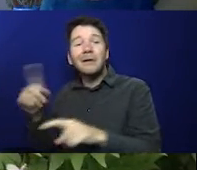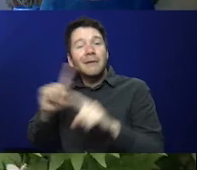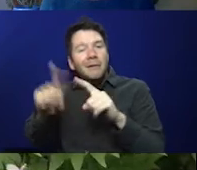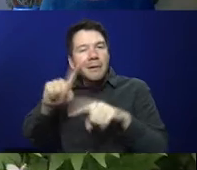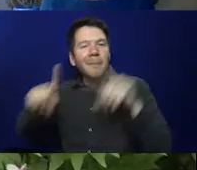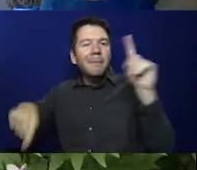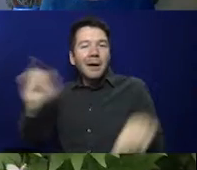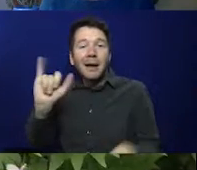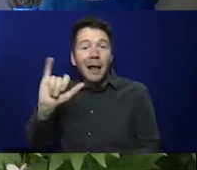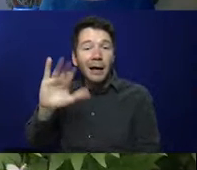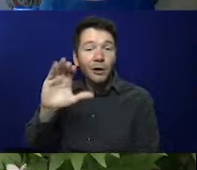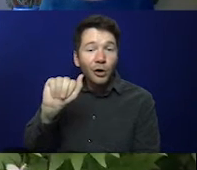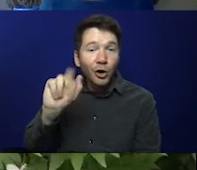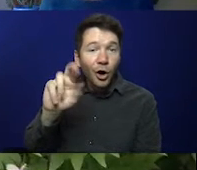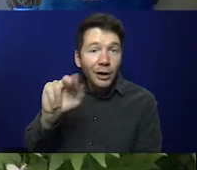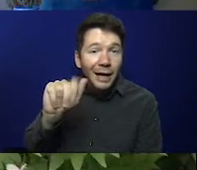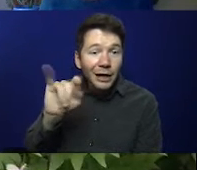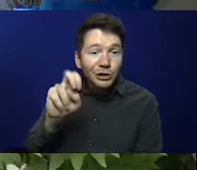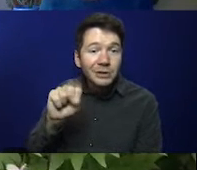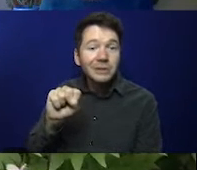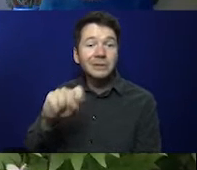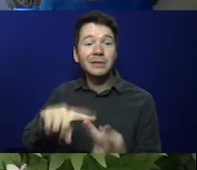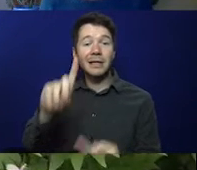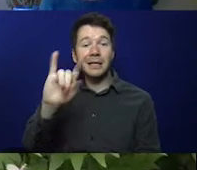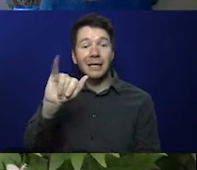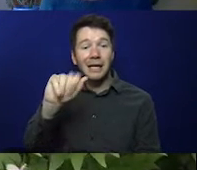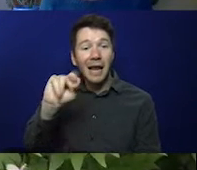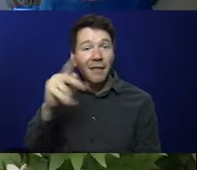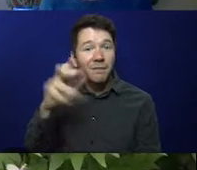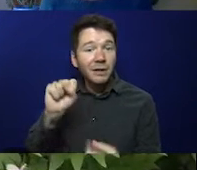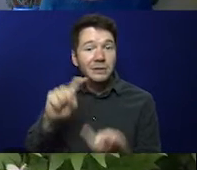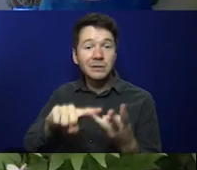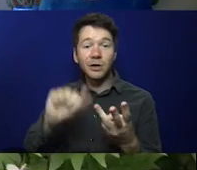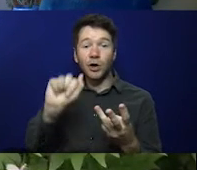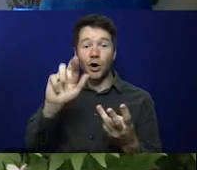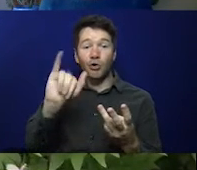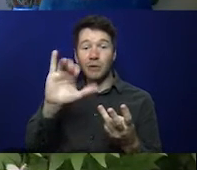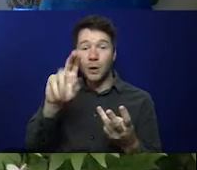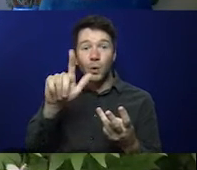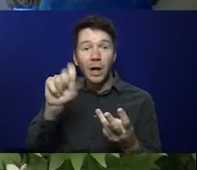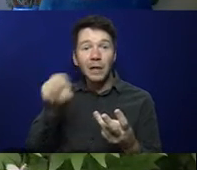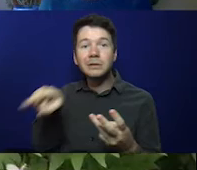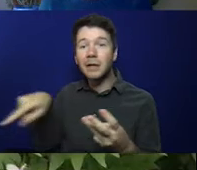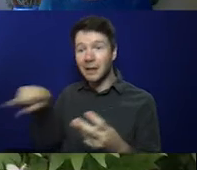The plants they exhibited, such as carnations, dianthus, and auriculas, are ones that produce